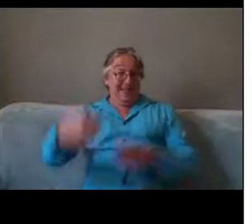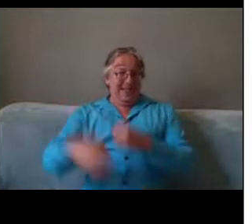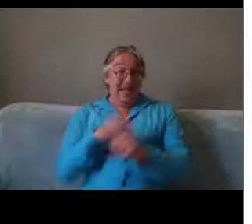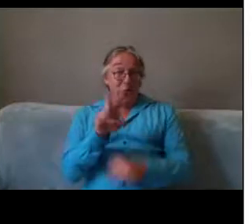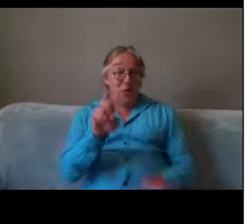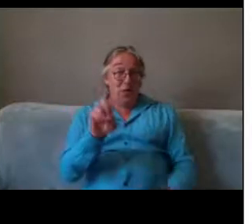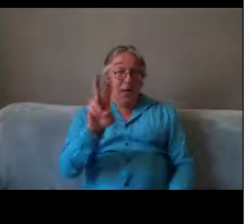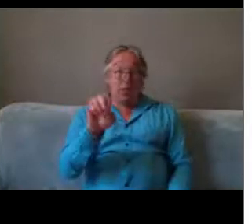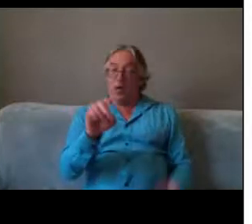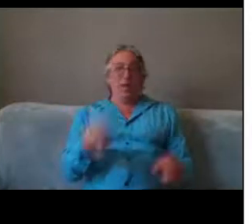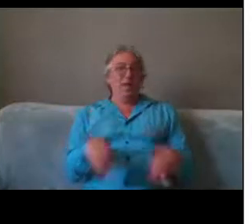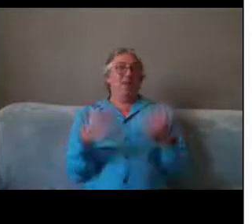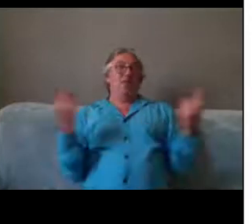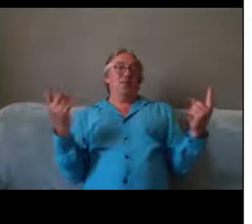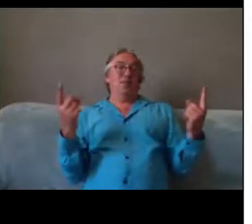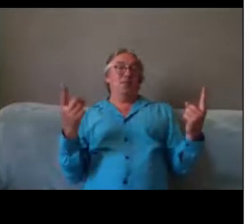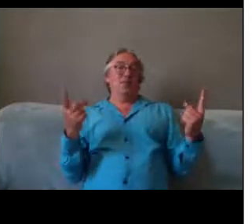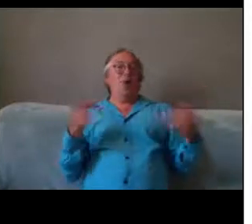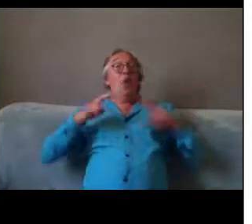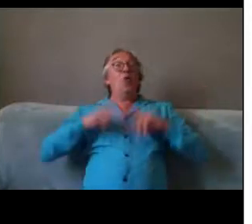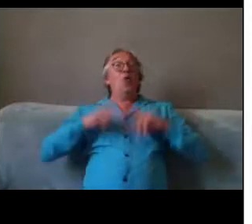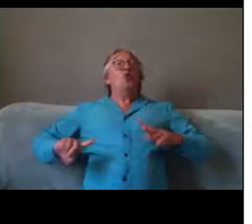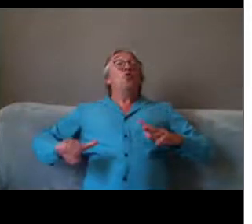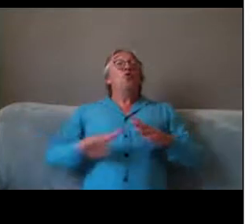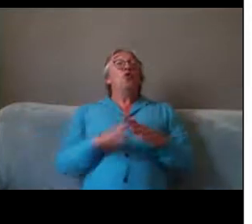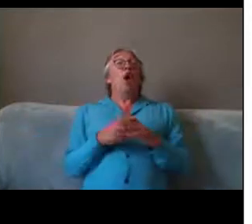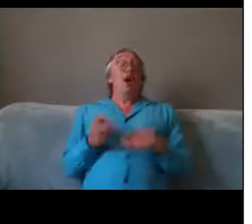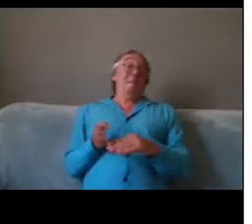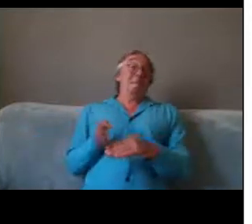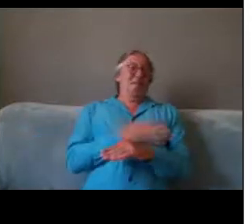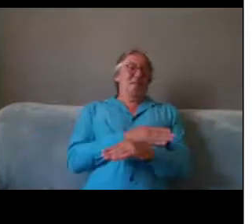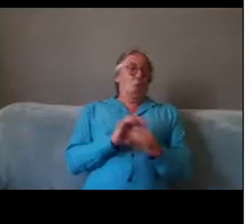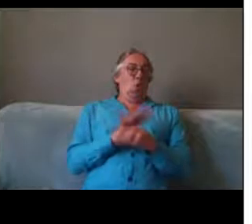to what the beneficiary needs to ensure a safe and exciting period abroad